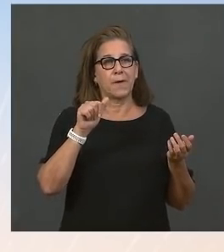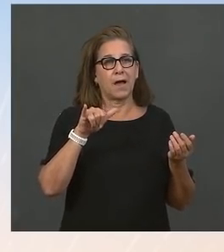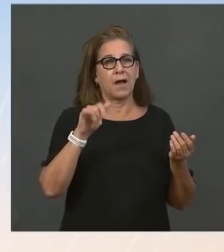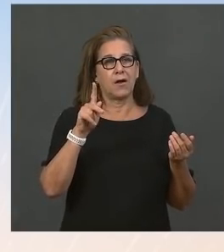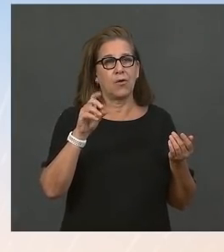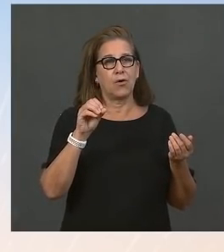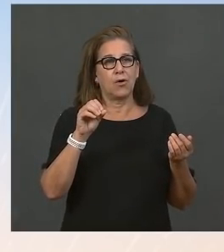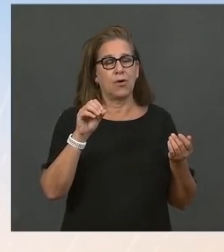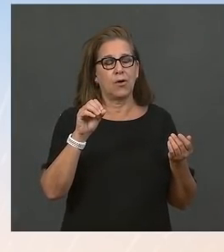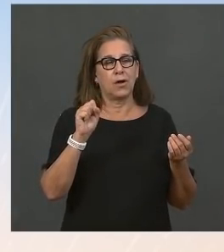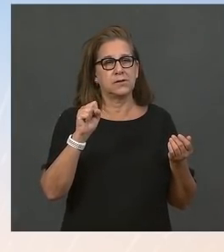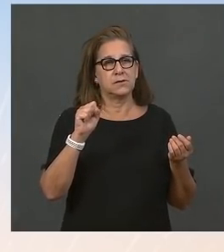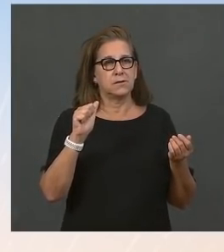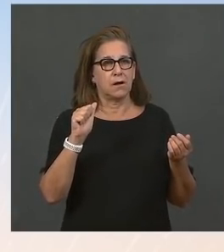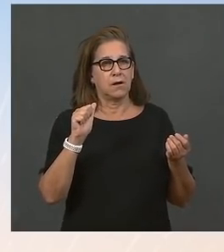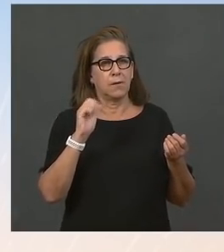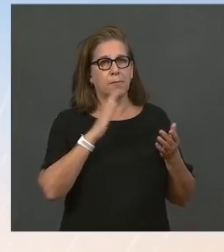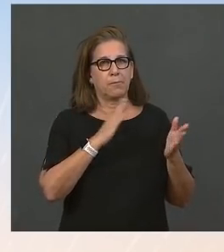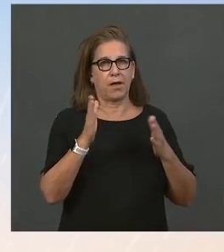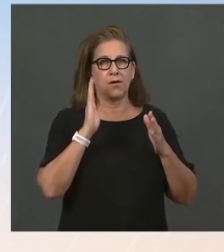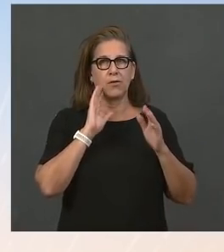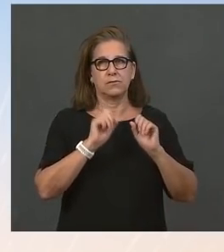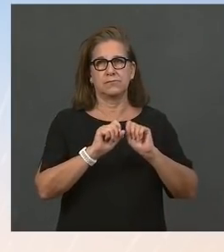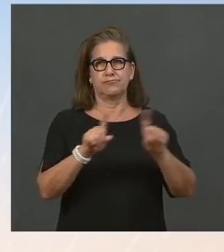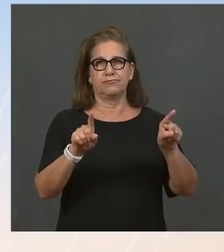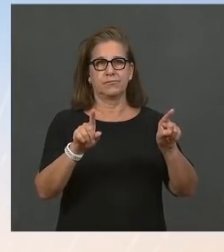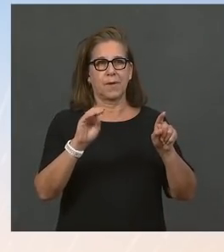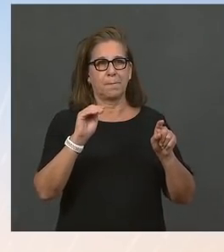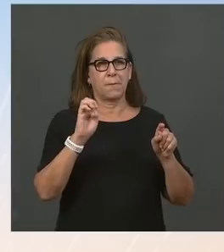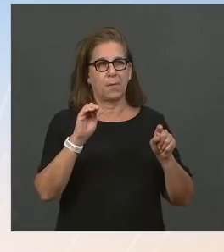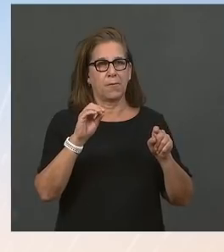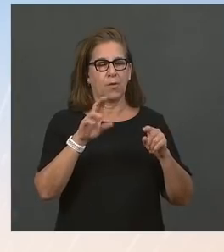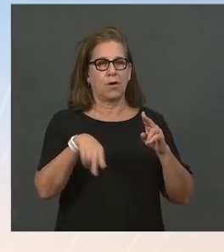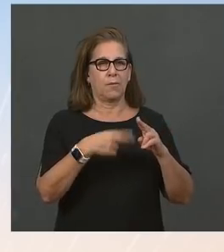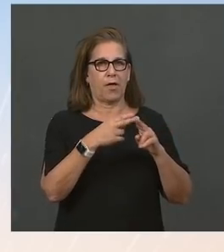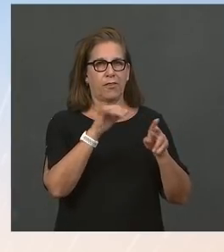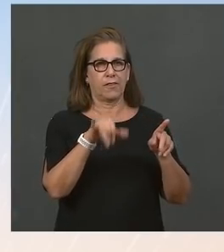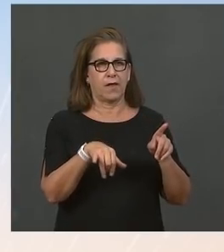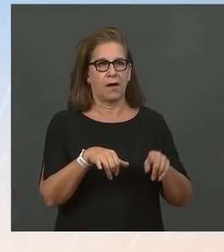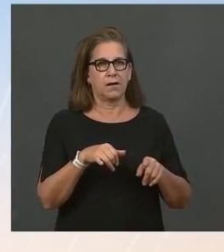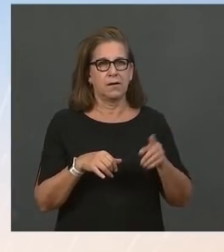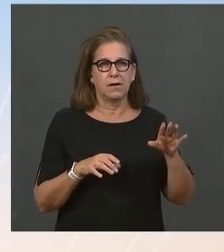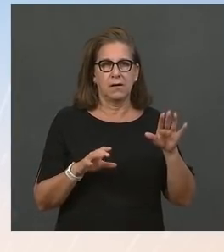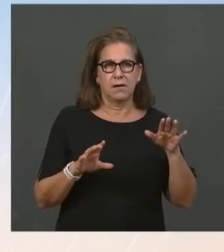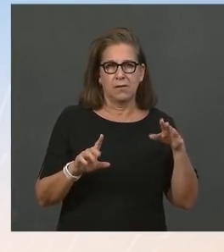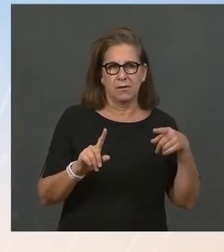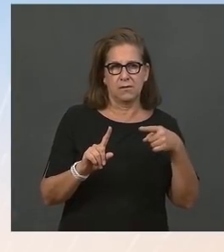I would point you to the Department of Homeland Security on an update on the status. The Press: But given that he is saying the administration is opposed,